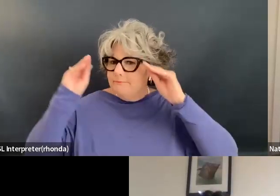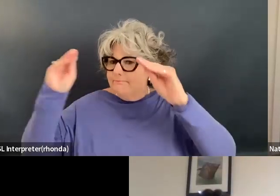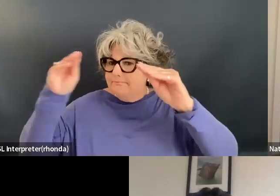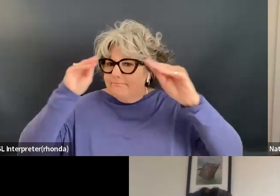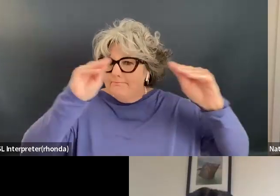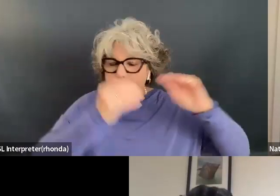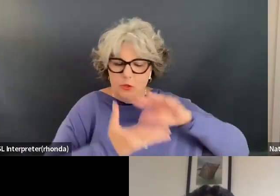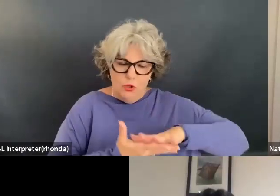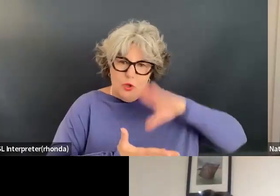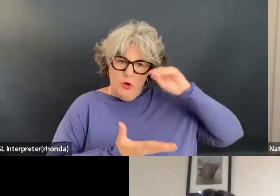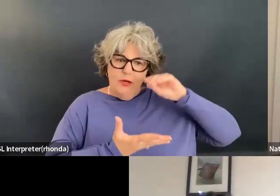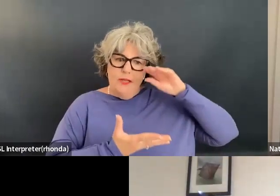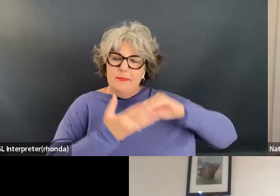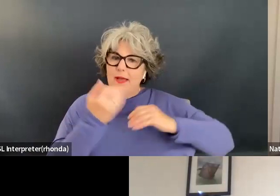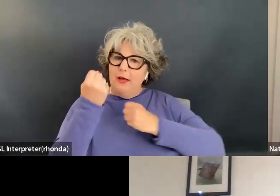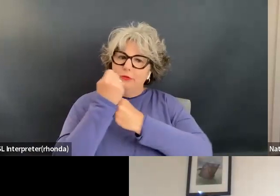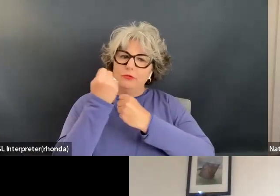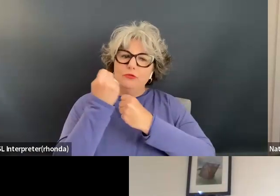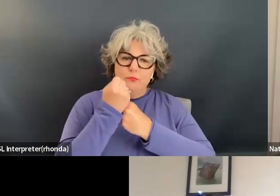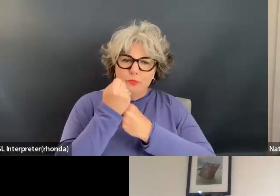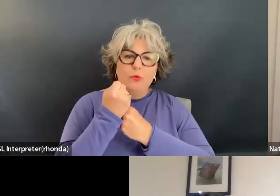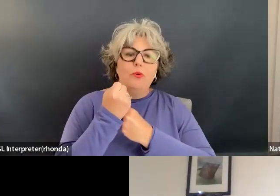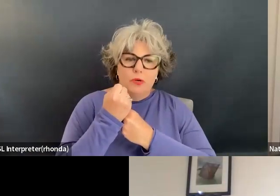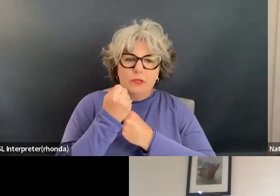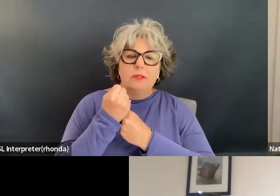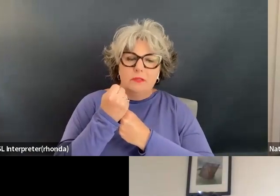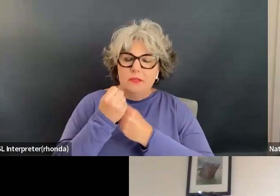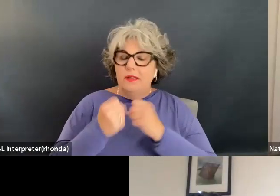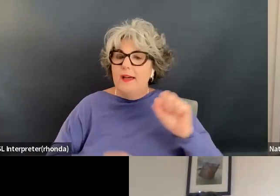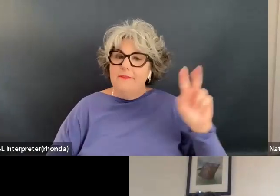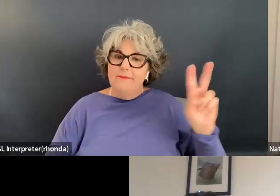about how to support victims if that happens